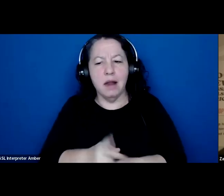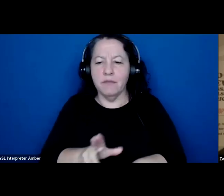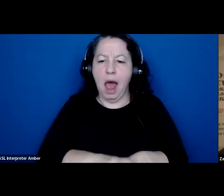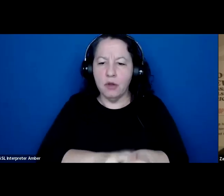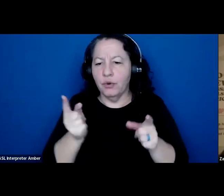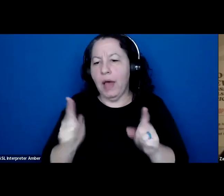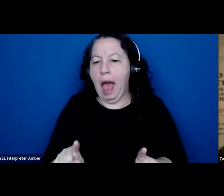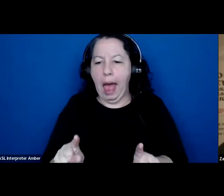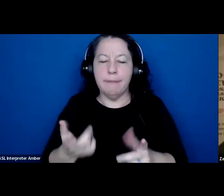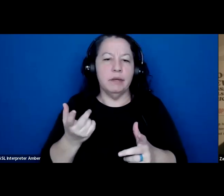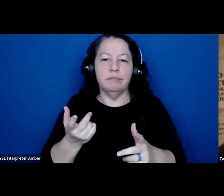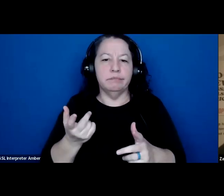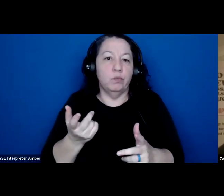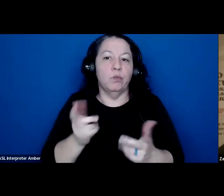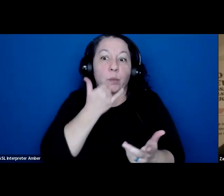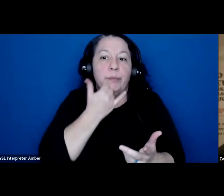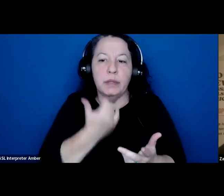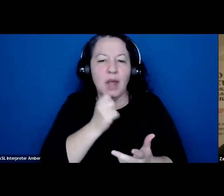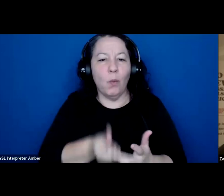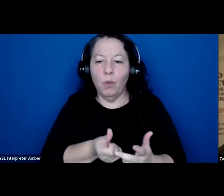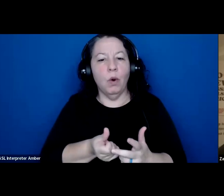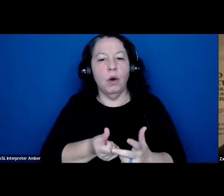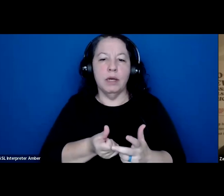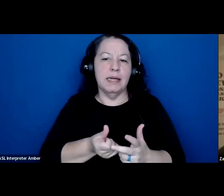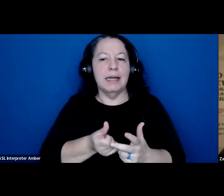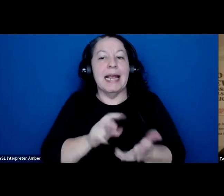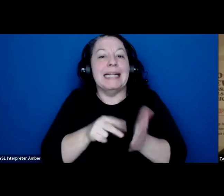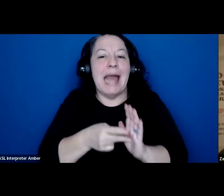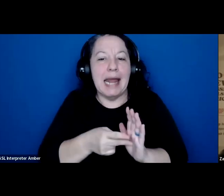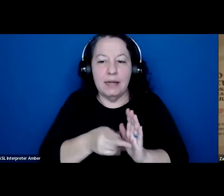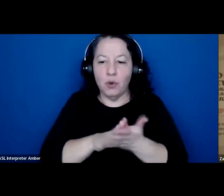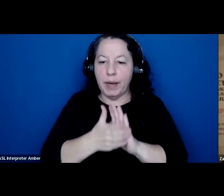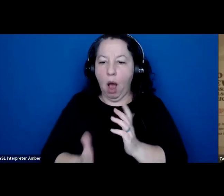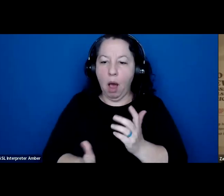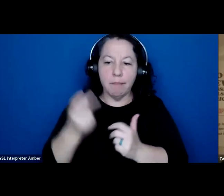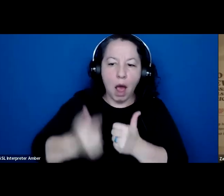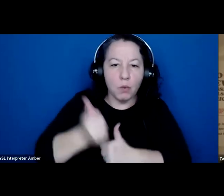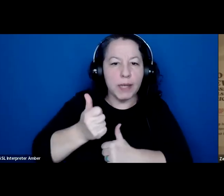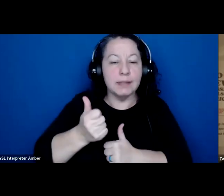They were not destined to be vulnerable. The position that they find themselves in is one